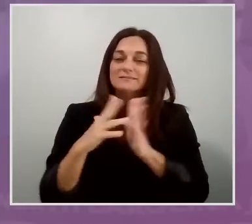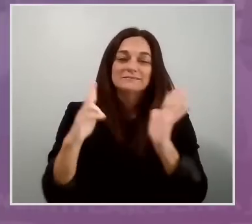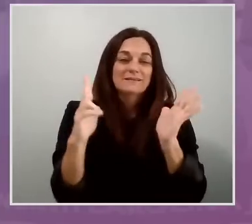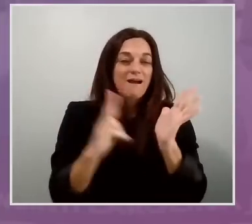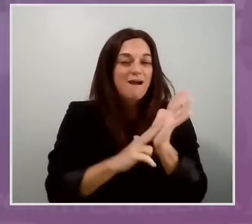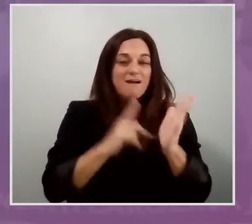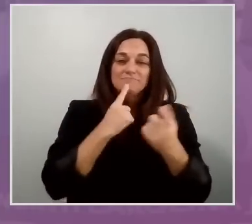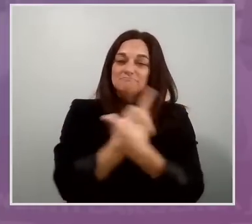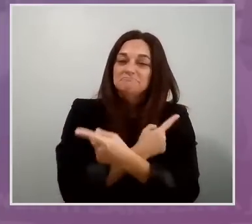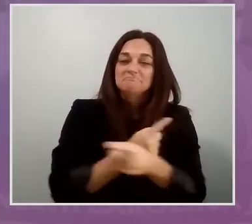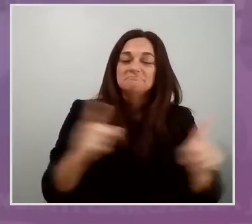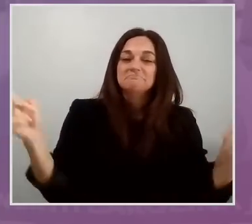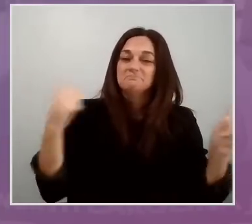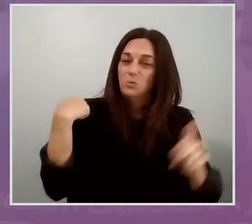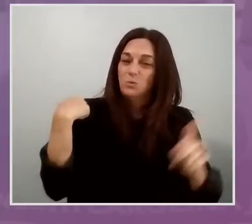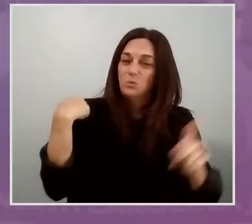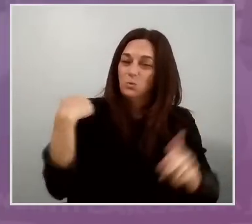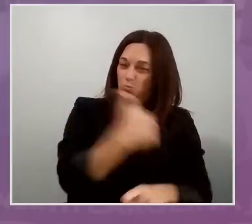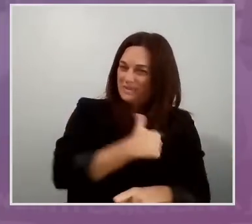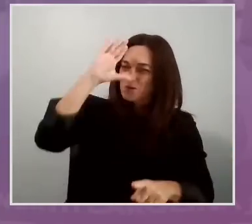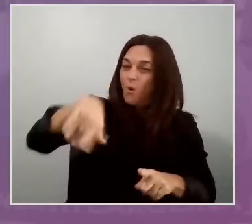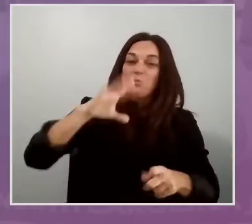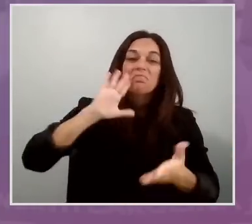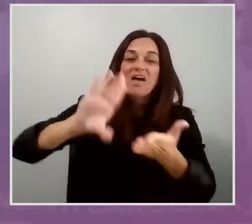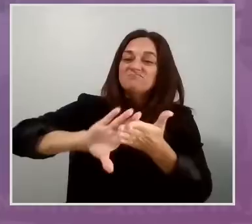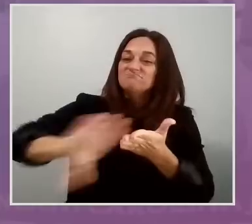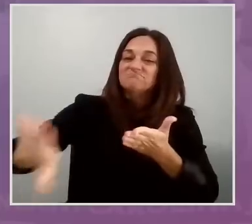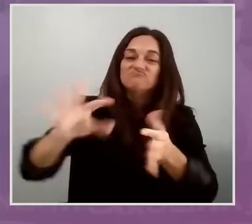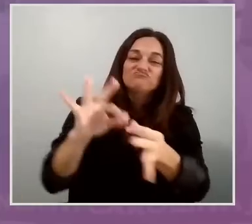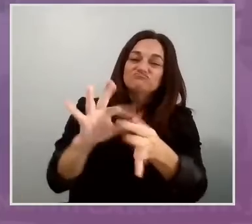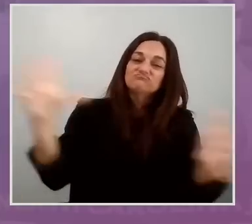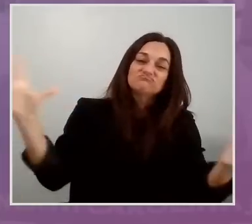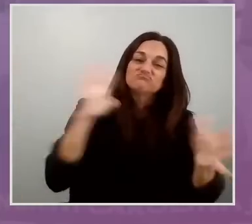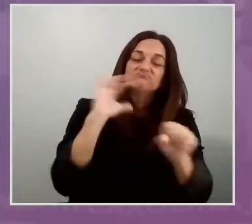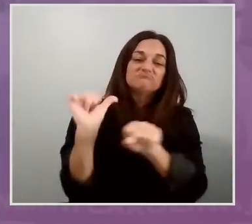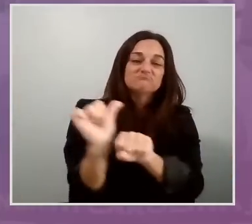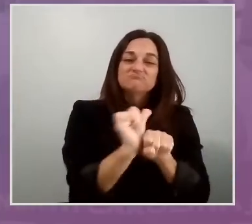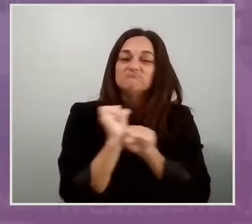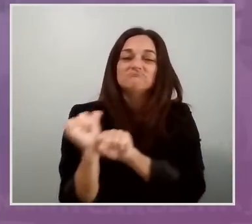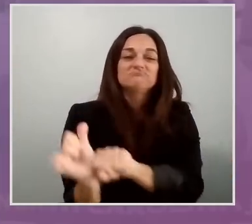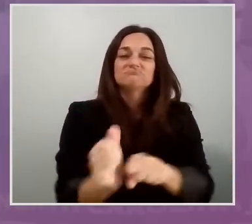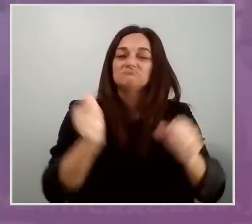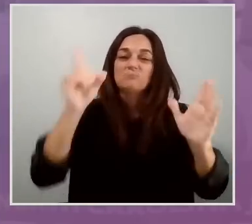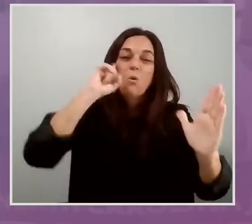AMERICAN SIGN AND PROCLAIMED YOU KNOW THE EMANCIPATION THAT BROUGHT